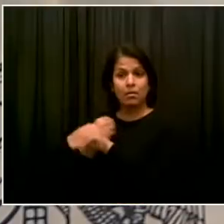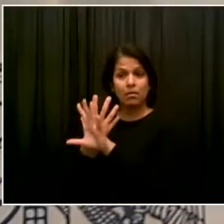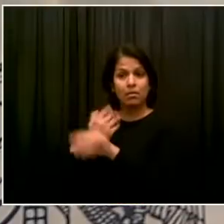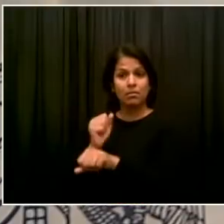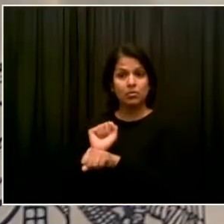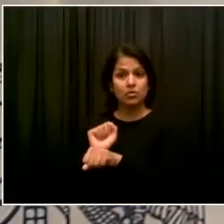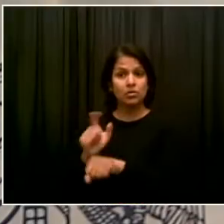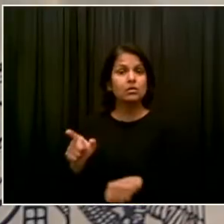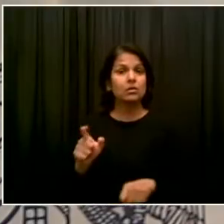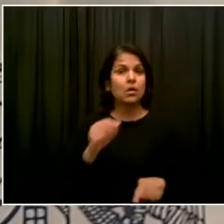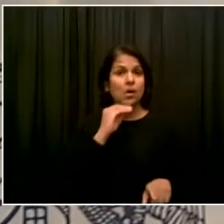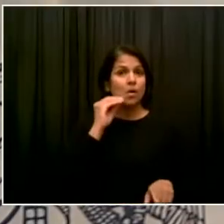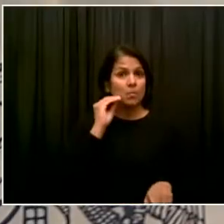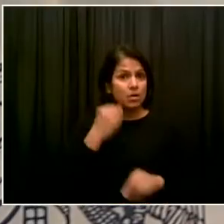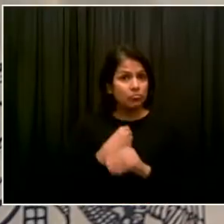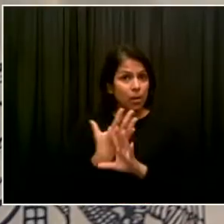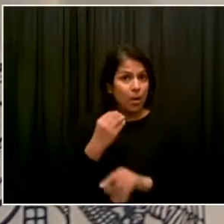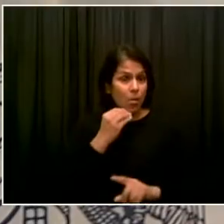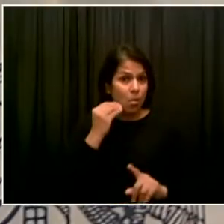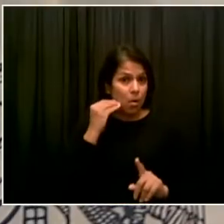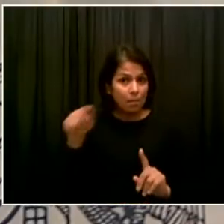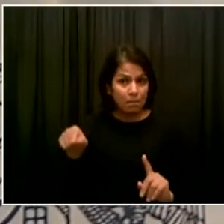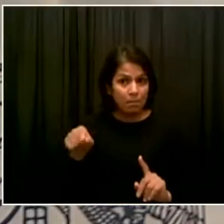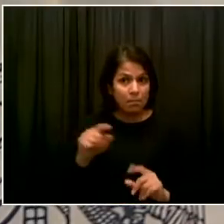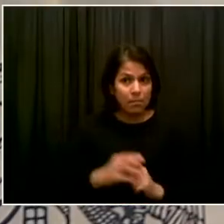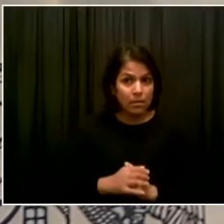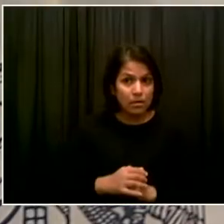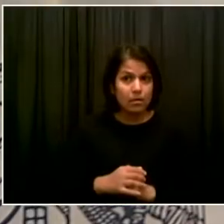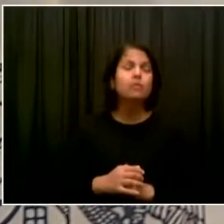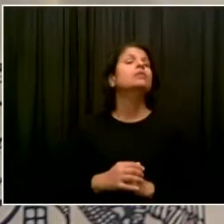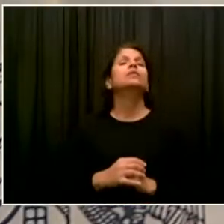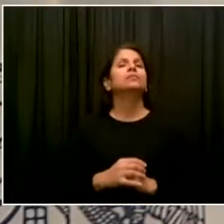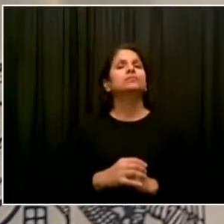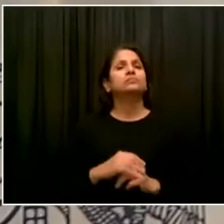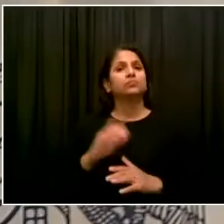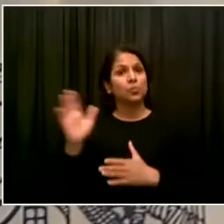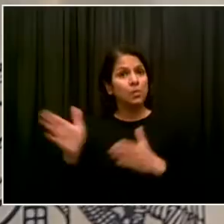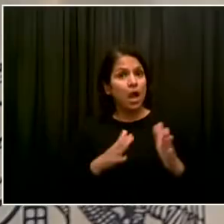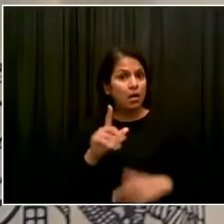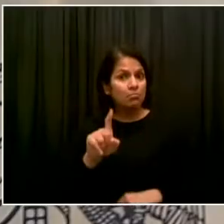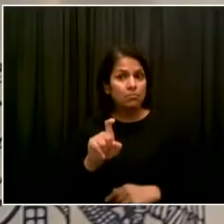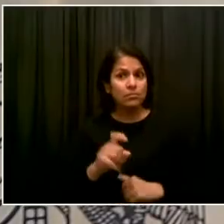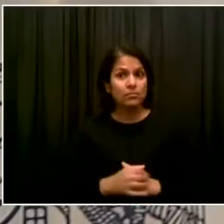QUESTIONING WHY TH ISISN'T HAPPENING AND IF THERE ARE PLANS